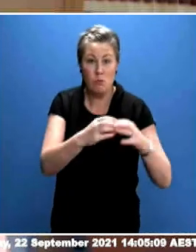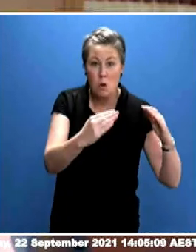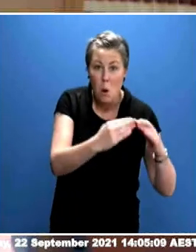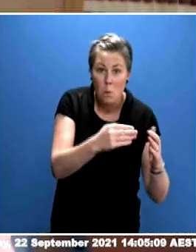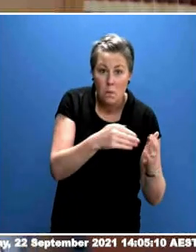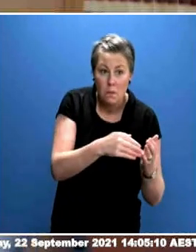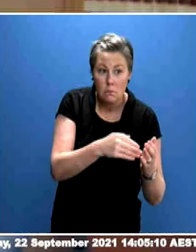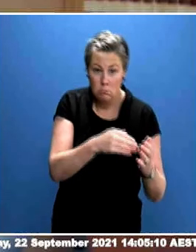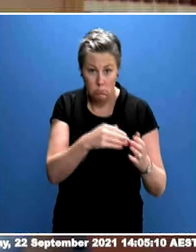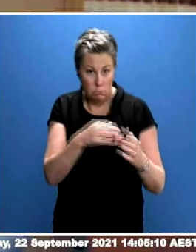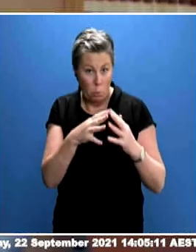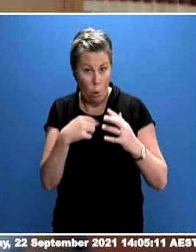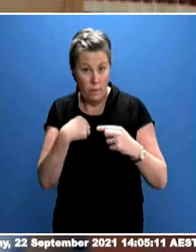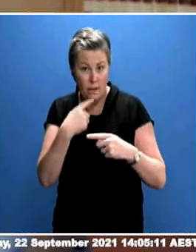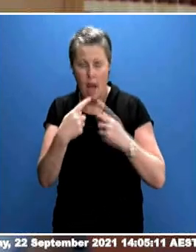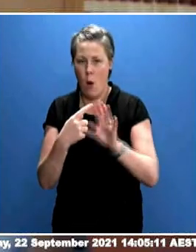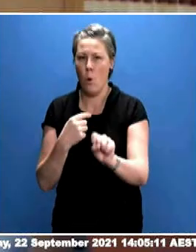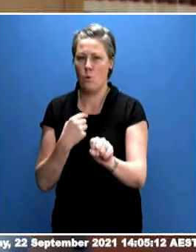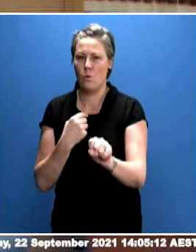Is that useful? We might come to that in a moment.